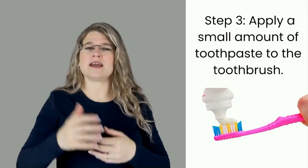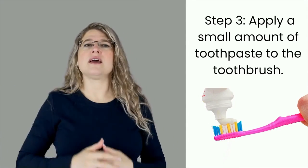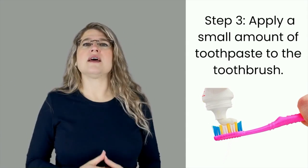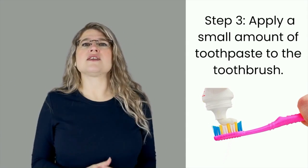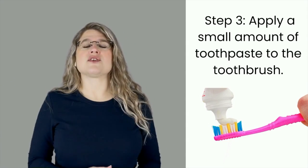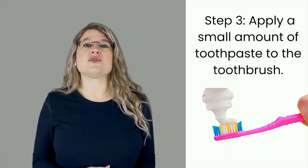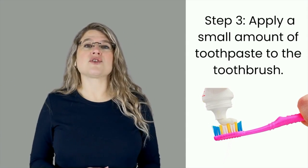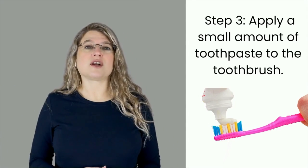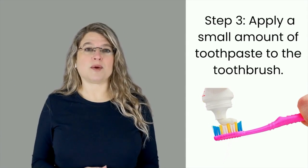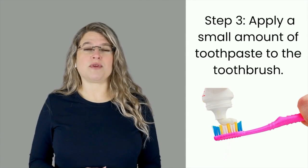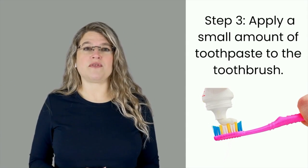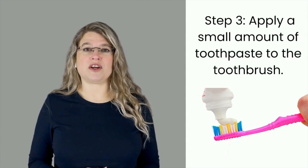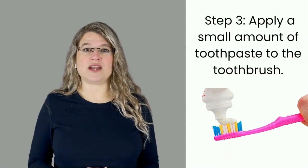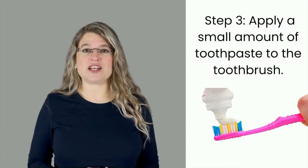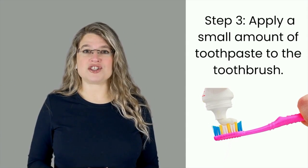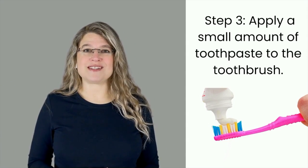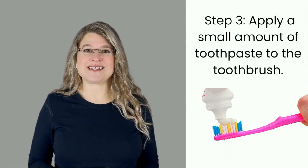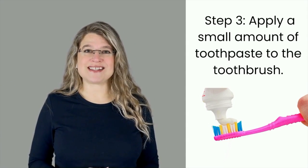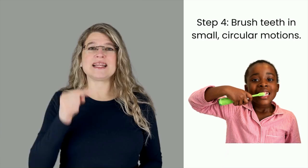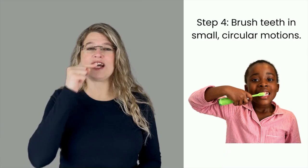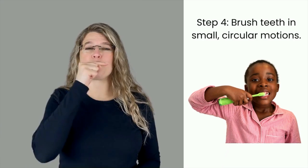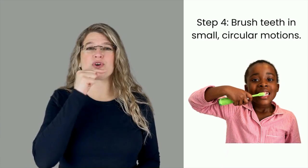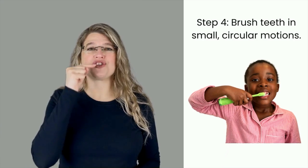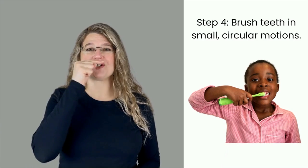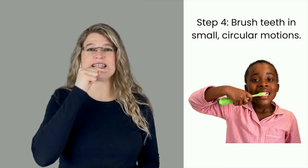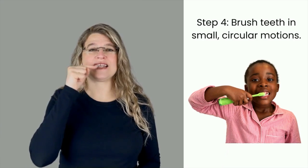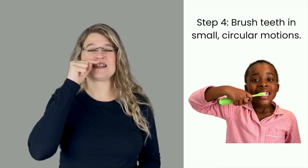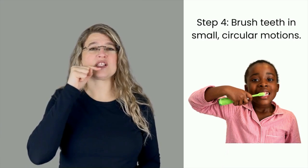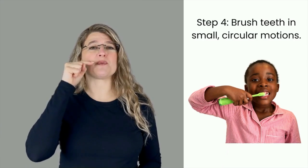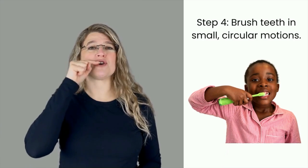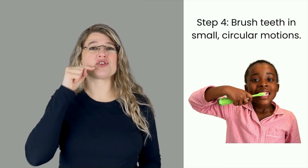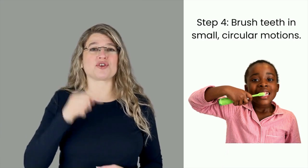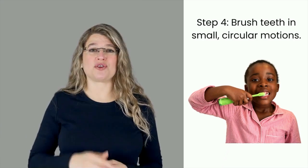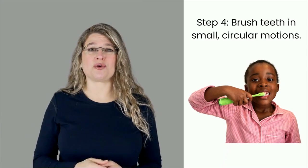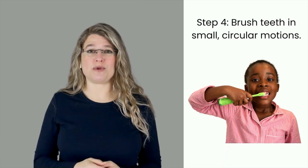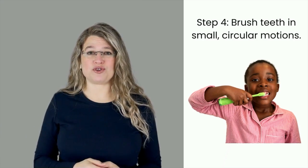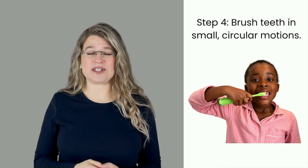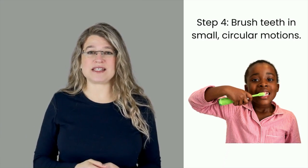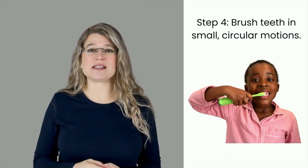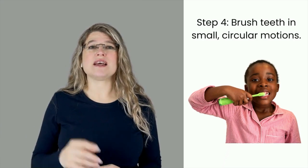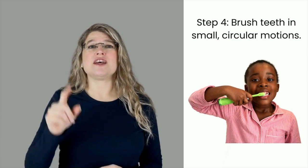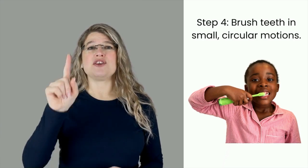Okay, so those are a couple of variations. Now brush your teeth in small circular motions. You